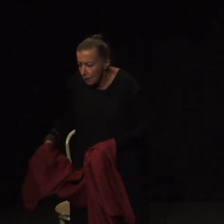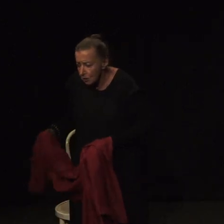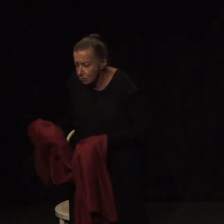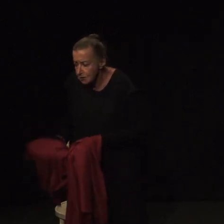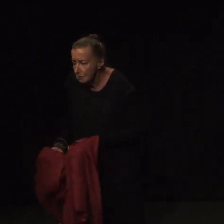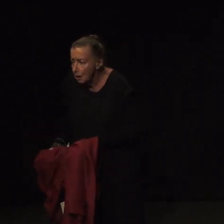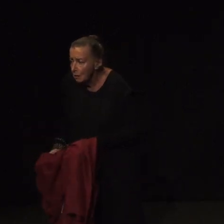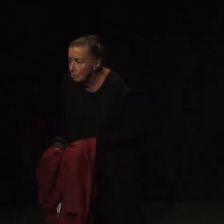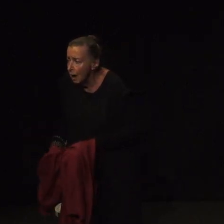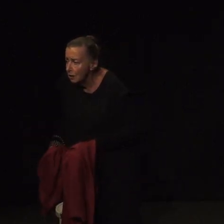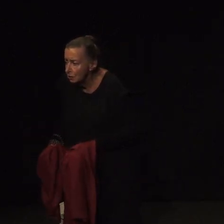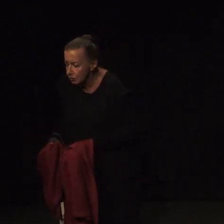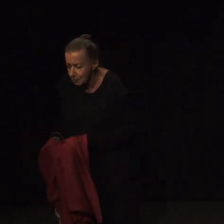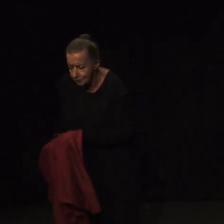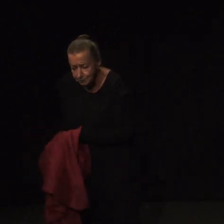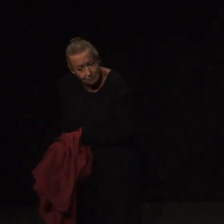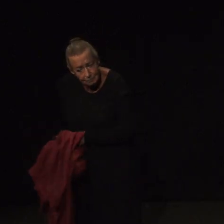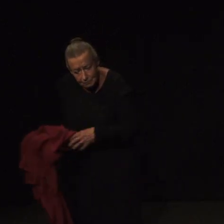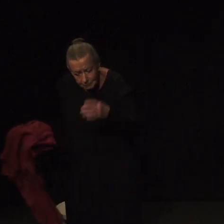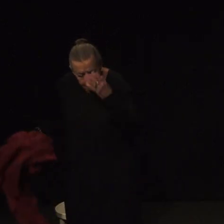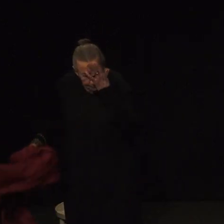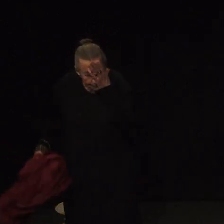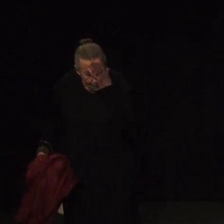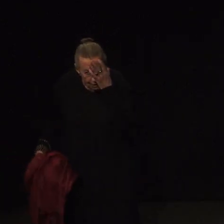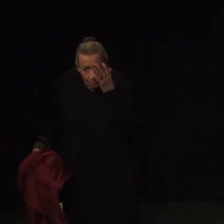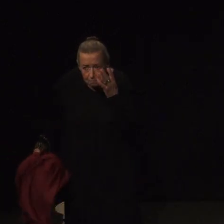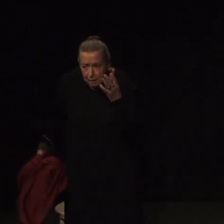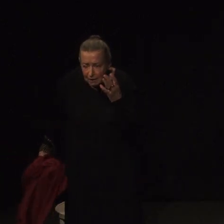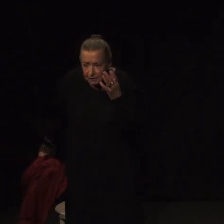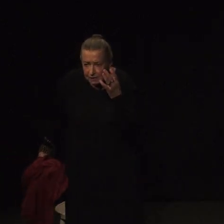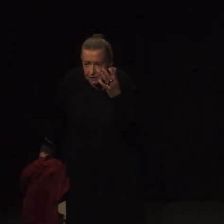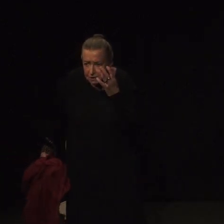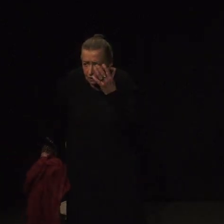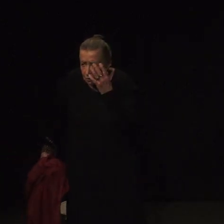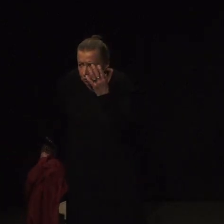Meanwhile, the Major had his men go fetch